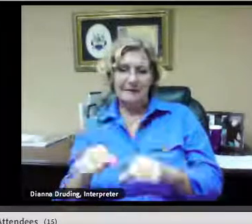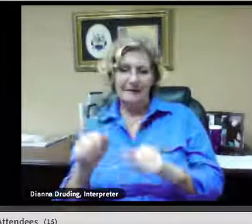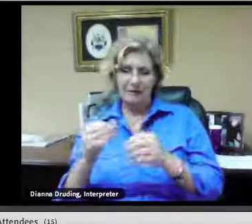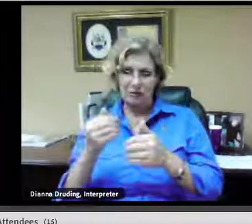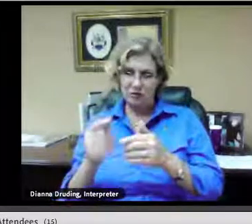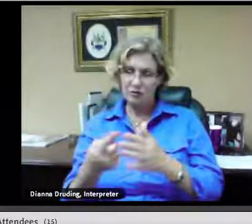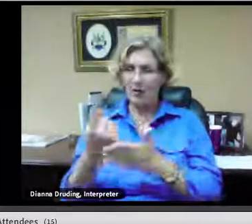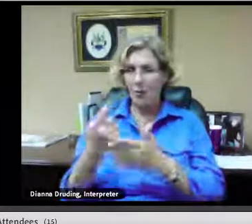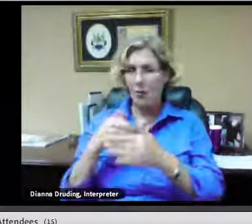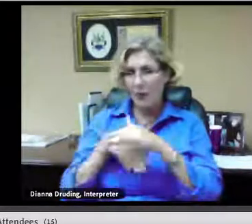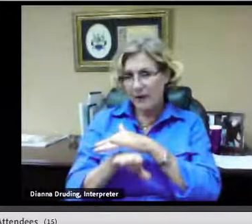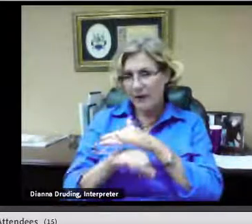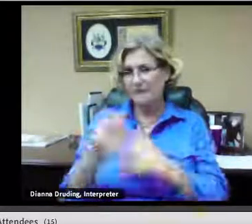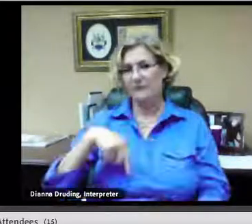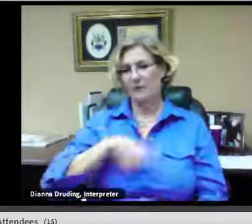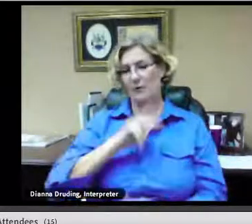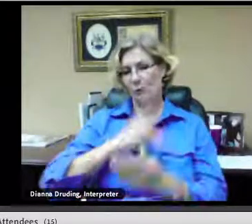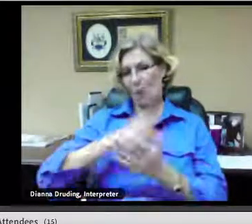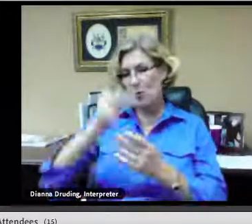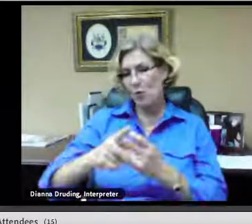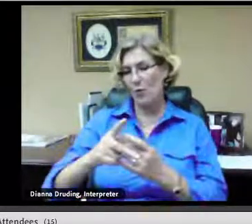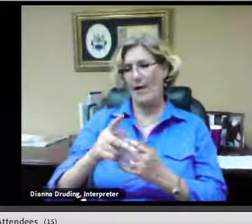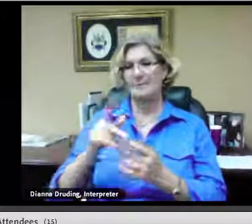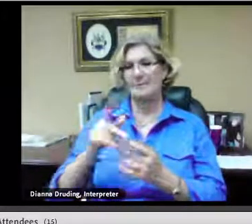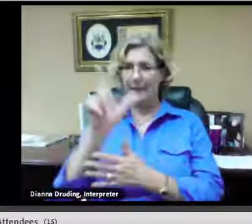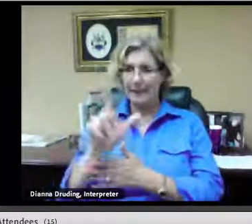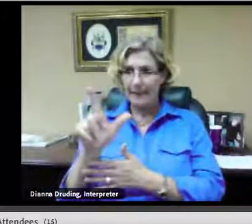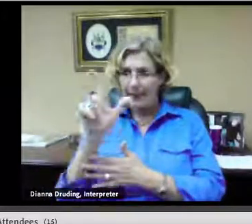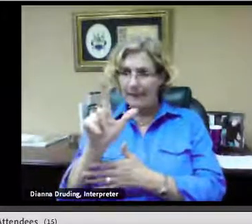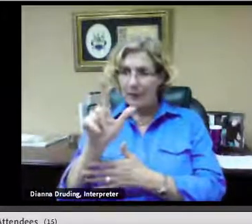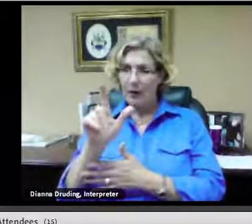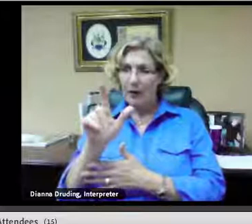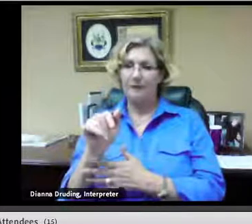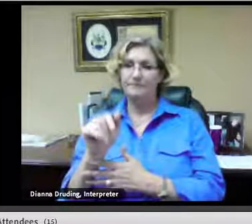So this one, the degree to which someone can use something